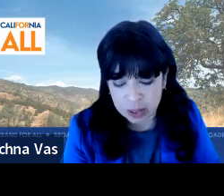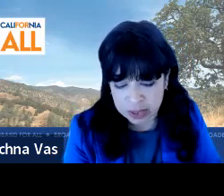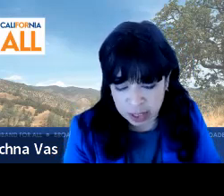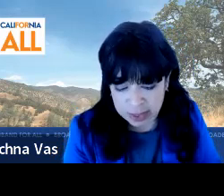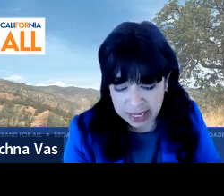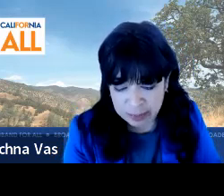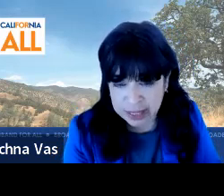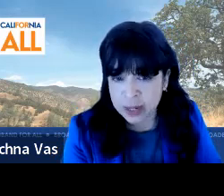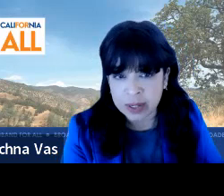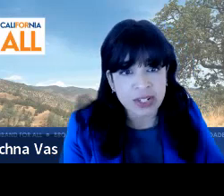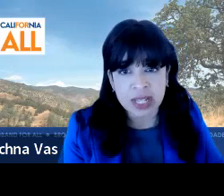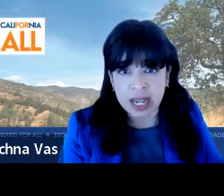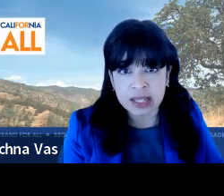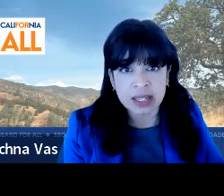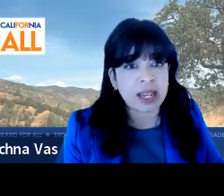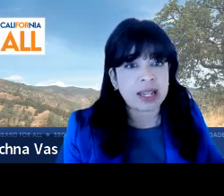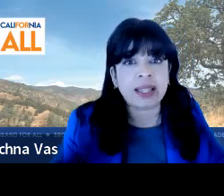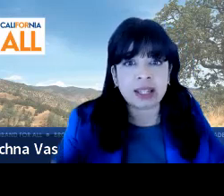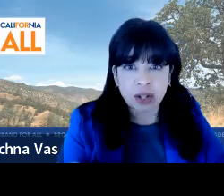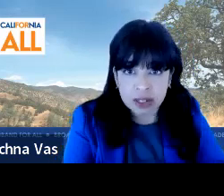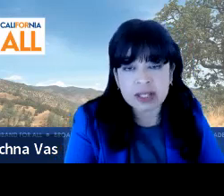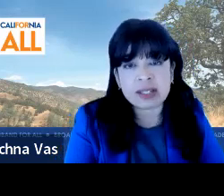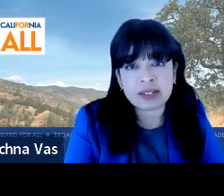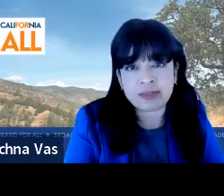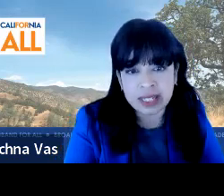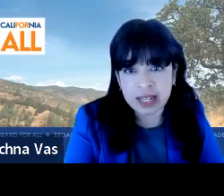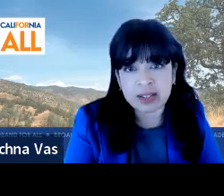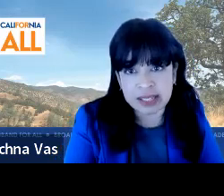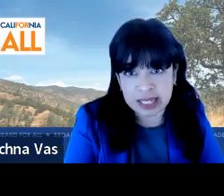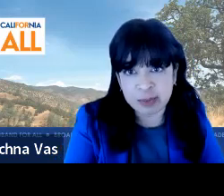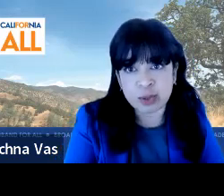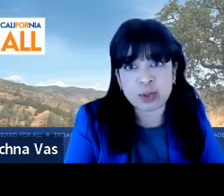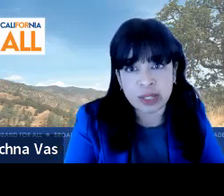talking about a happy hour. I just ask that you'll consider filling up the Dean tool when